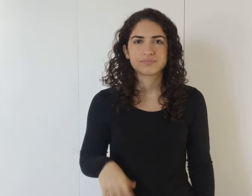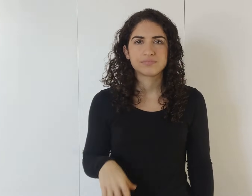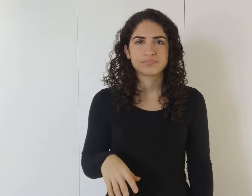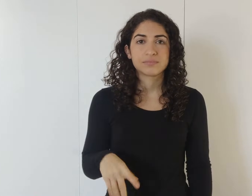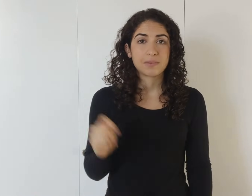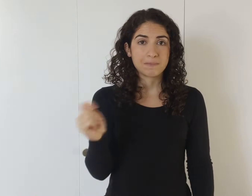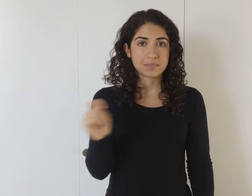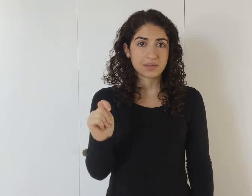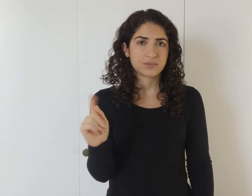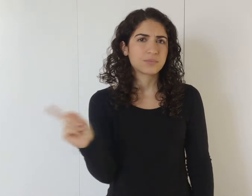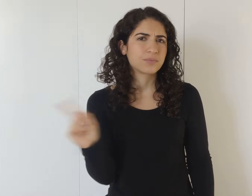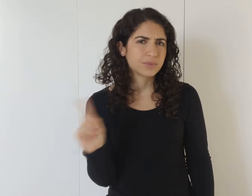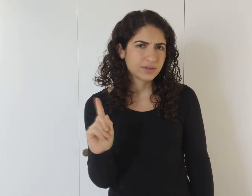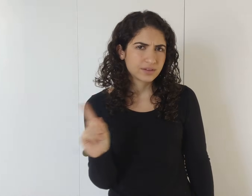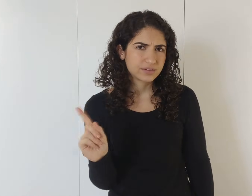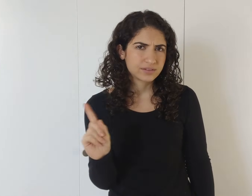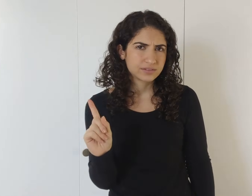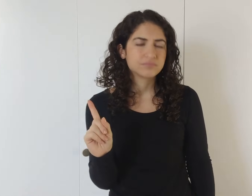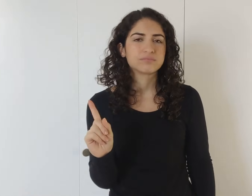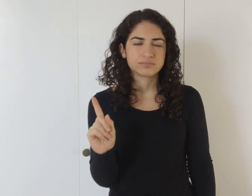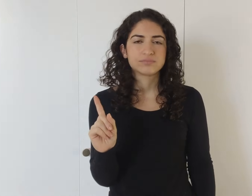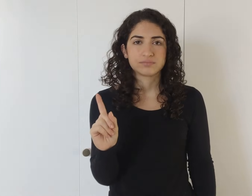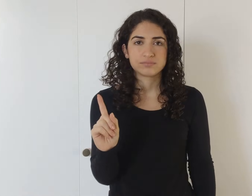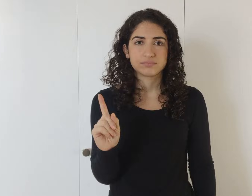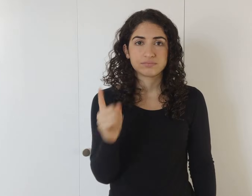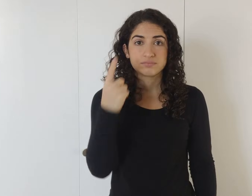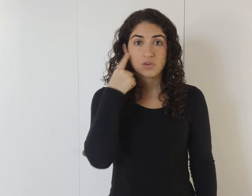BATHROOM WHERE?